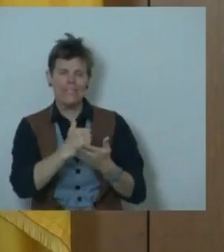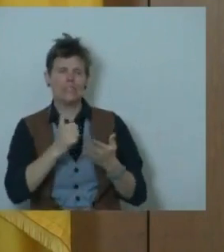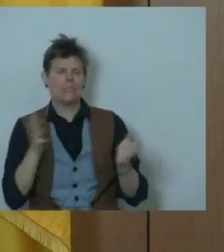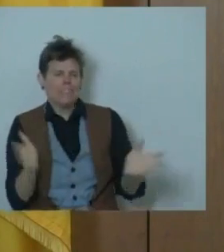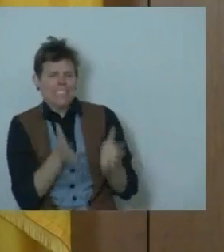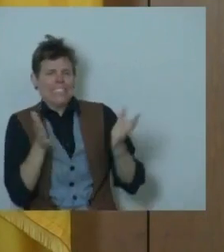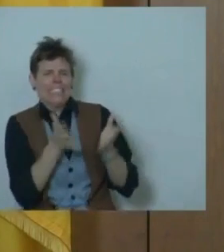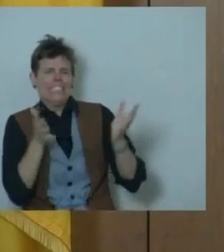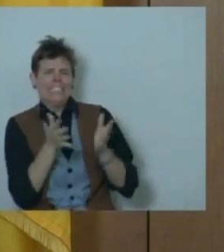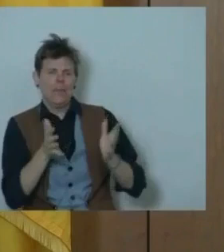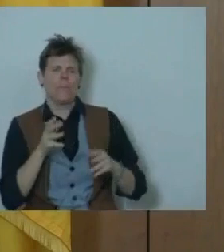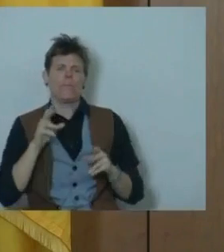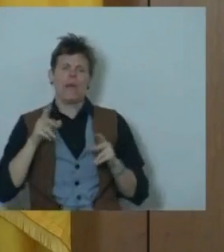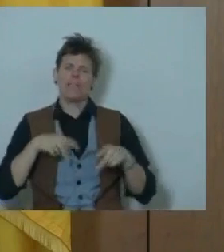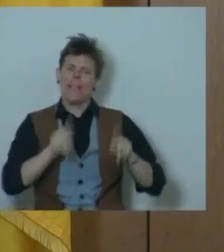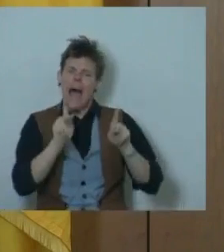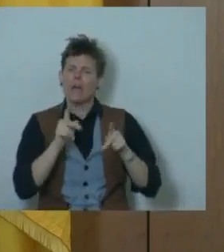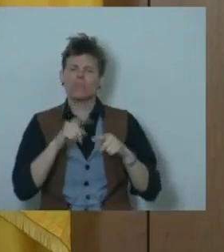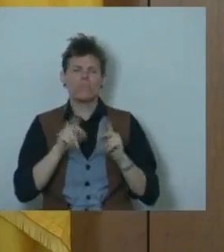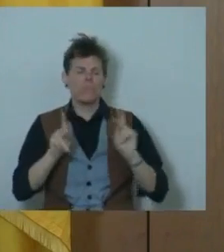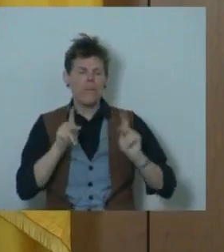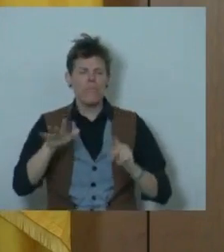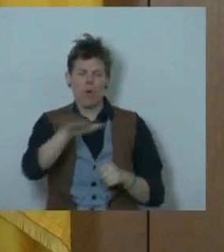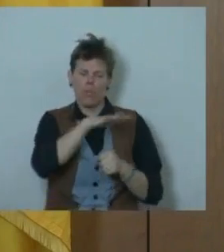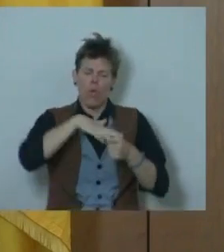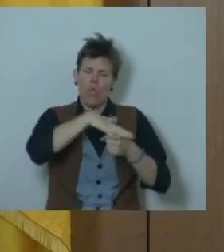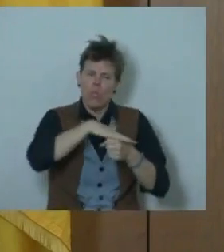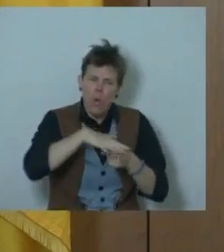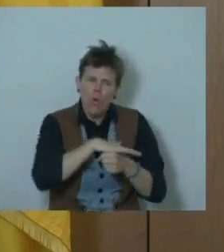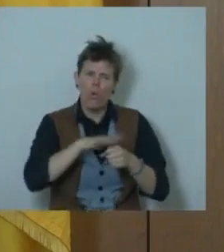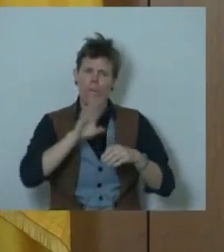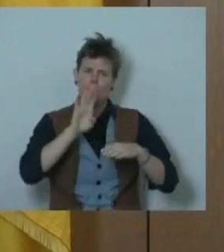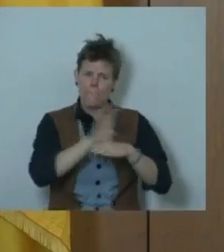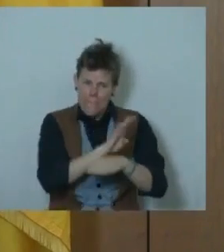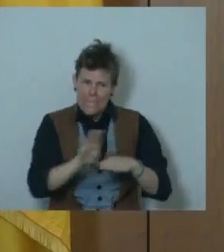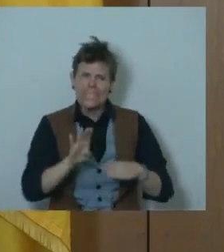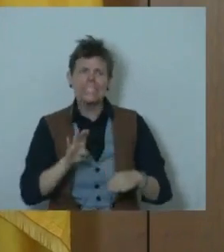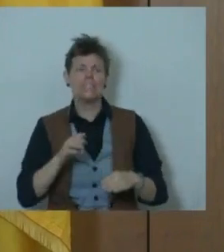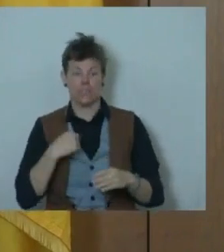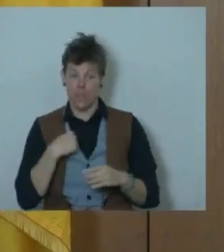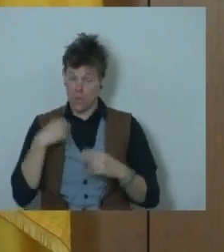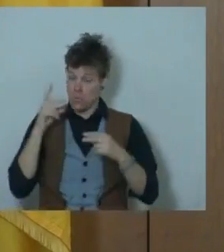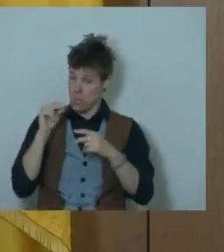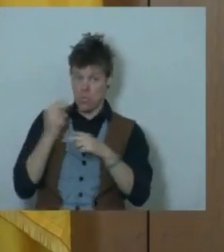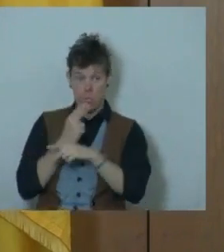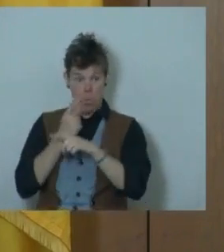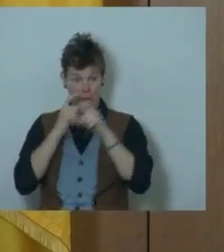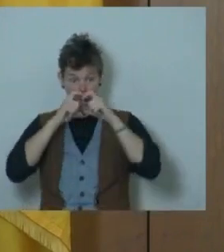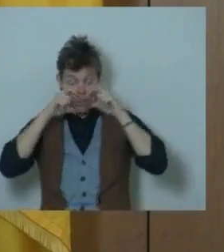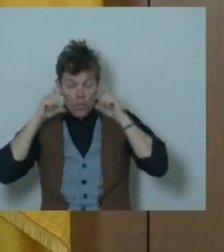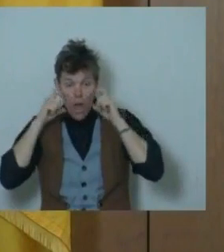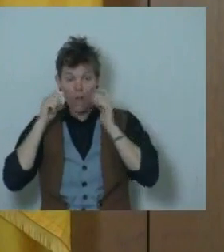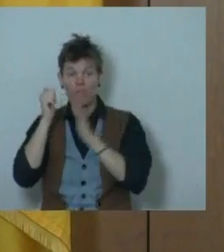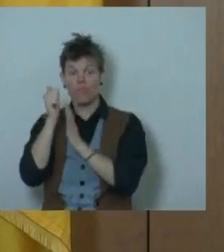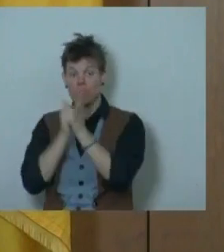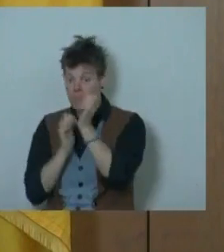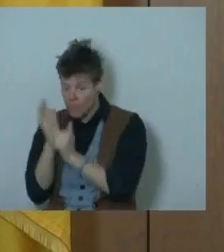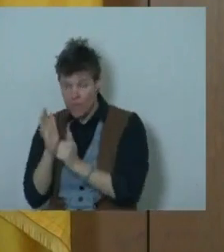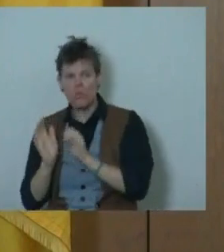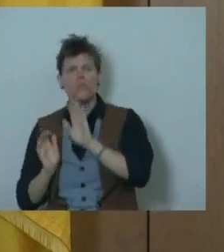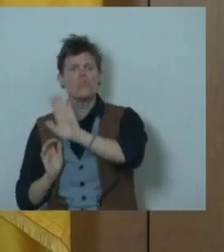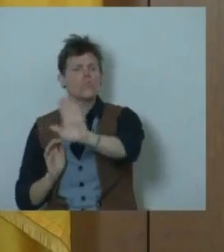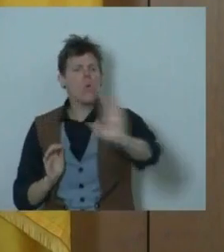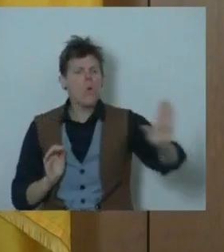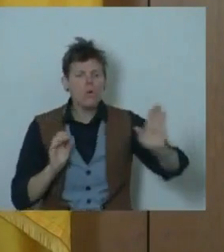NOT ONLY AM I PROTECTING NEW MEXICANS, BUT IN FACT I’M HELPING PROMOTE THE OPPORTUNITY TO SUPPORT A LOCAL BUSINESS.